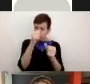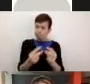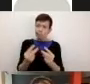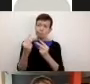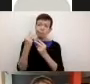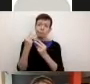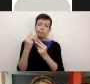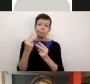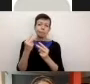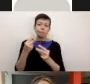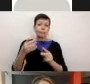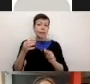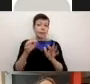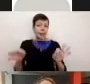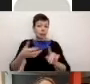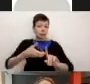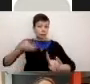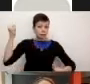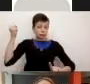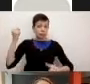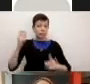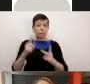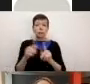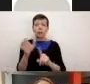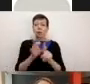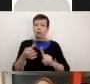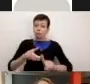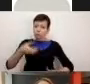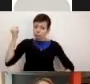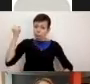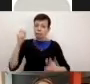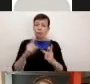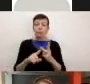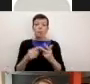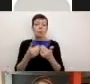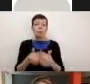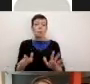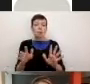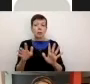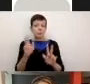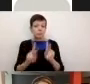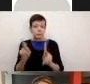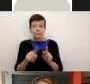language amongst the original peoples of this land because of the residential school system.